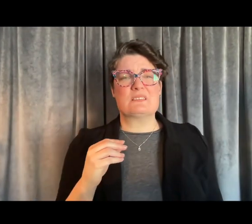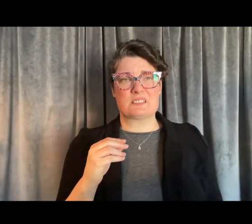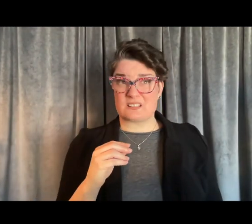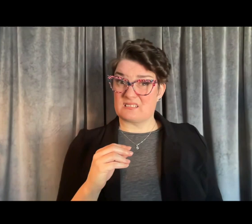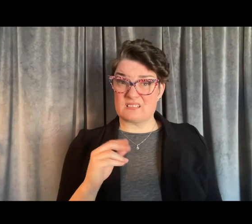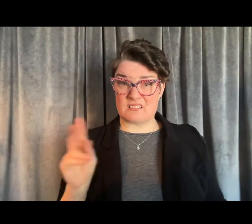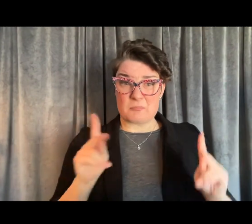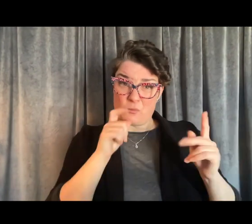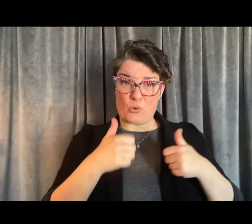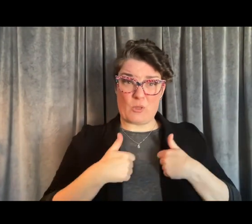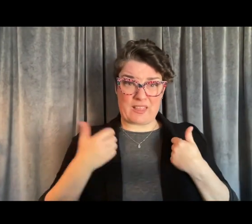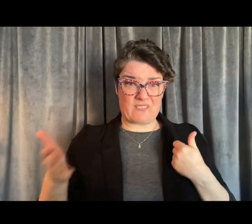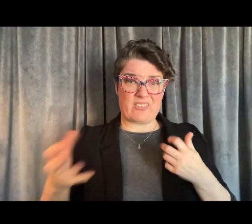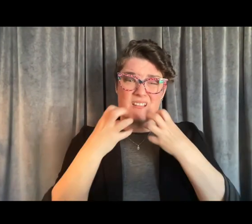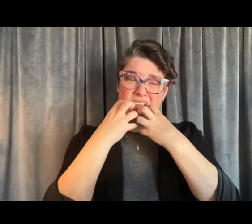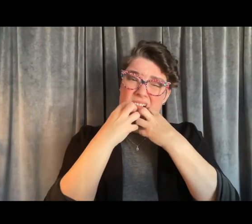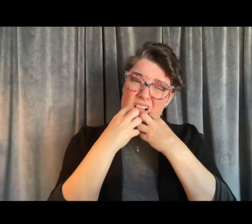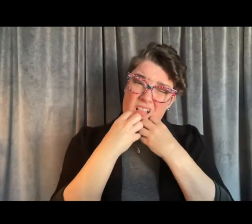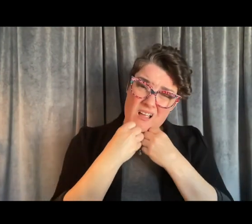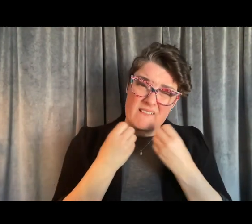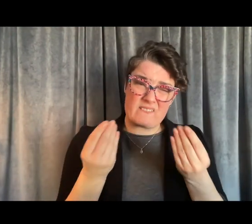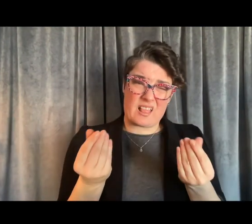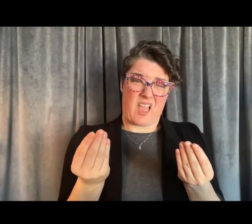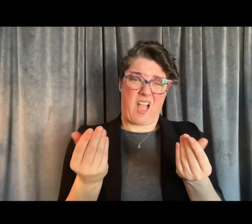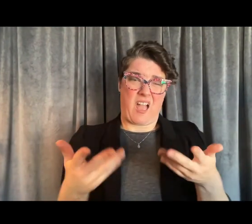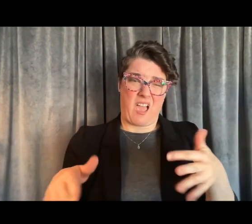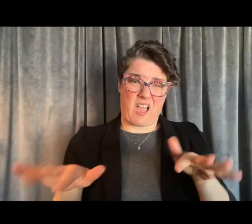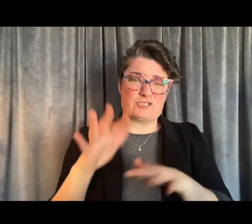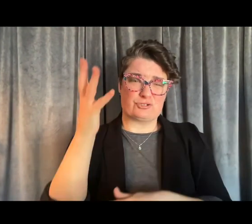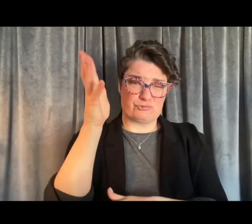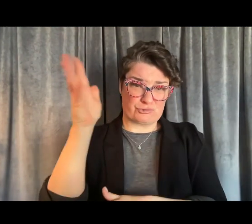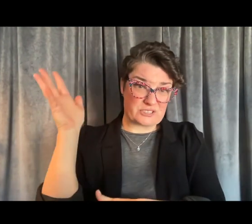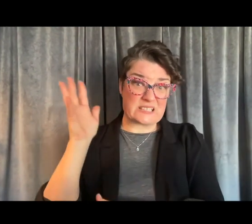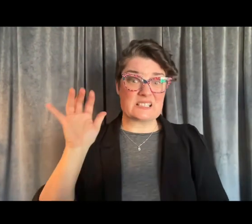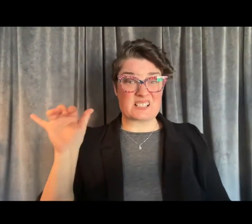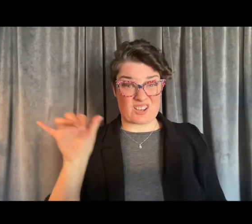and you know, people that live there love the land and love the trees.